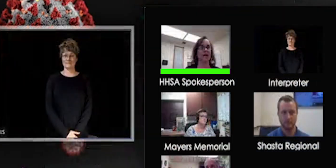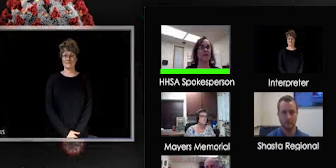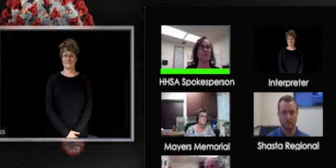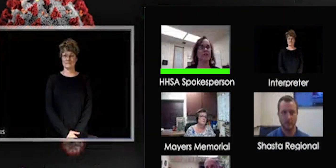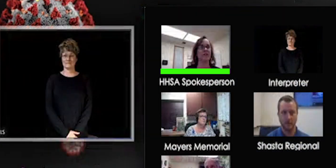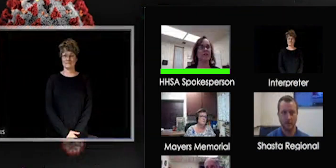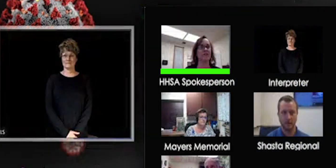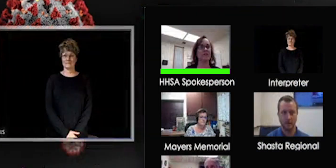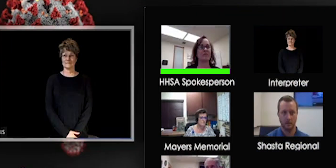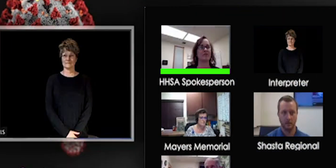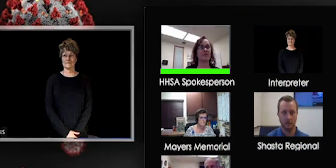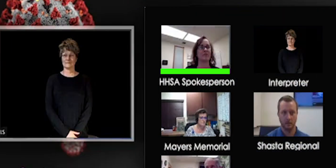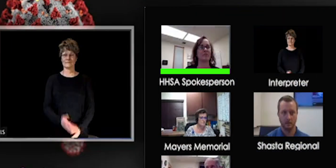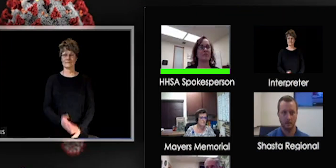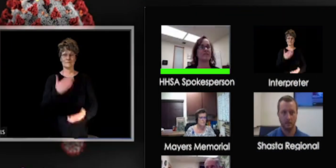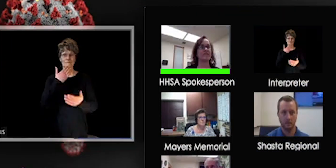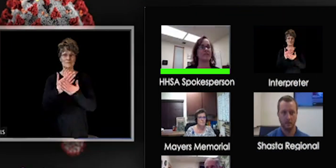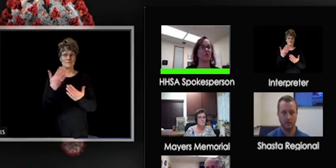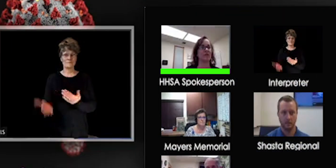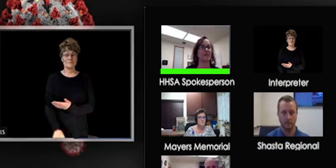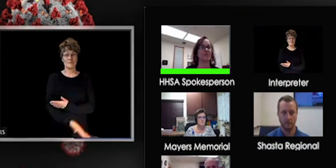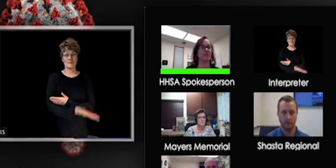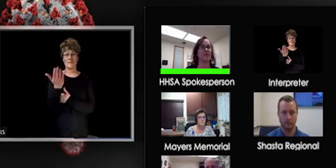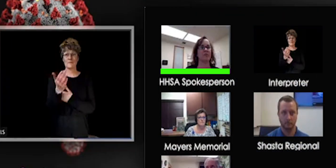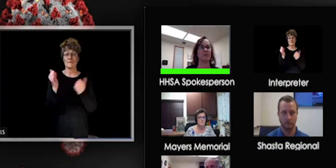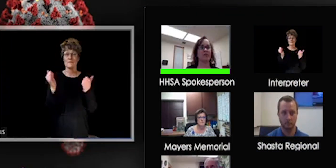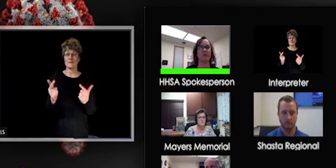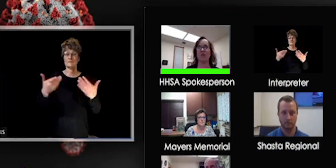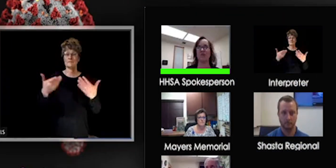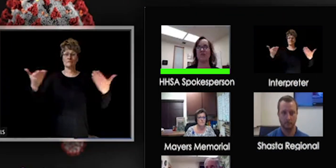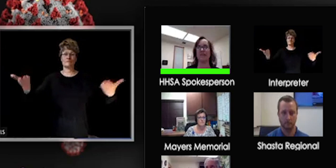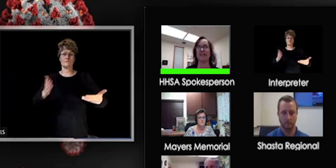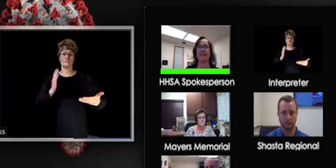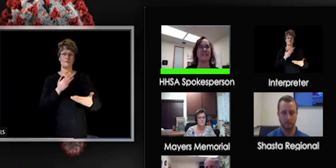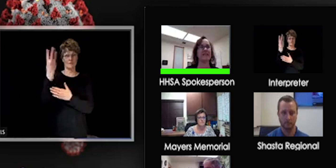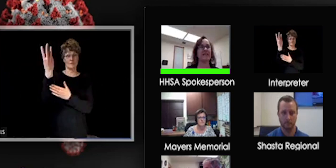Alright. Good morning everyone. Welcome to Wednesday morning media briefing for COVID-19.